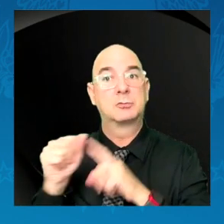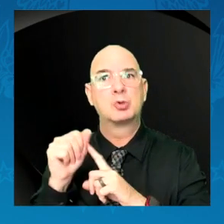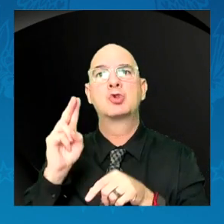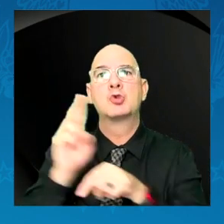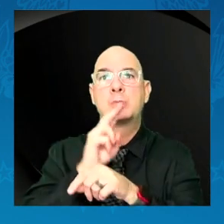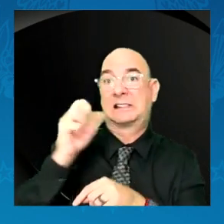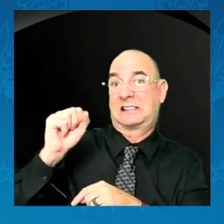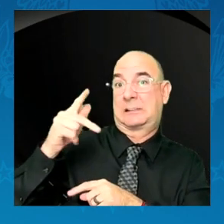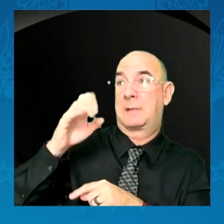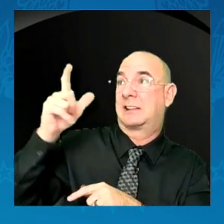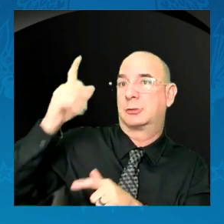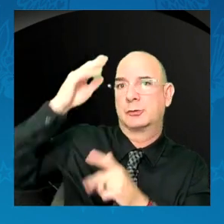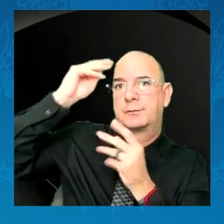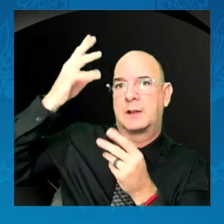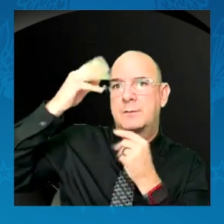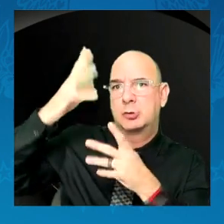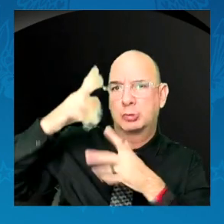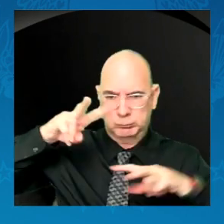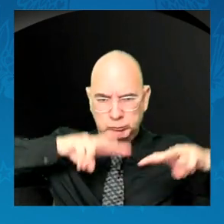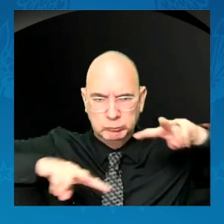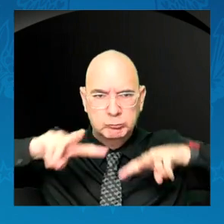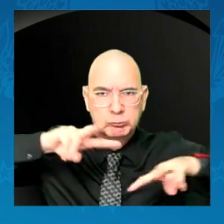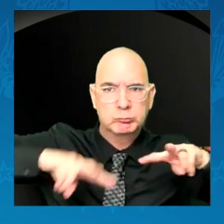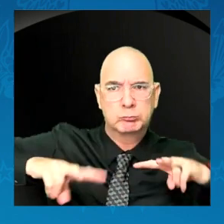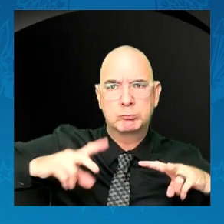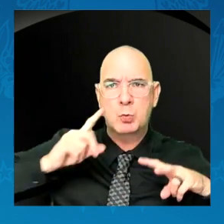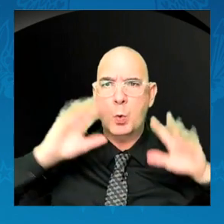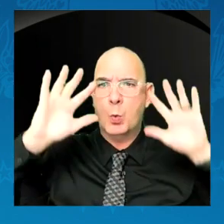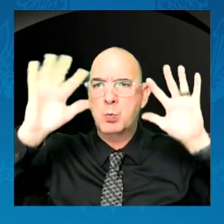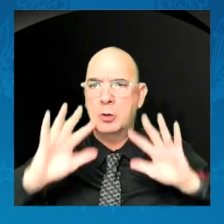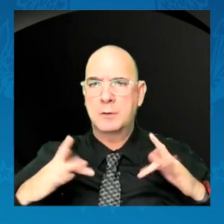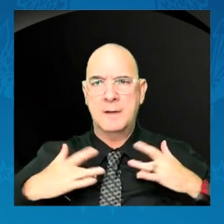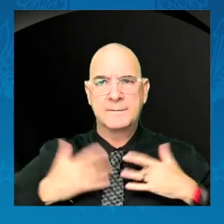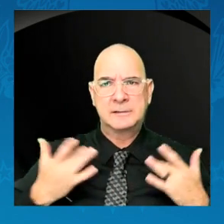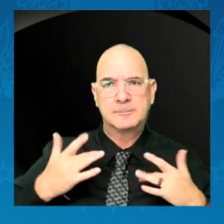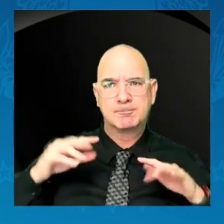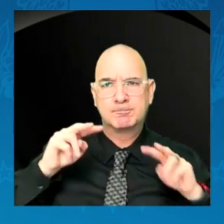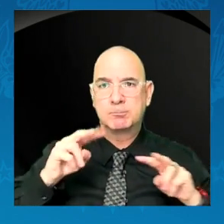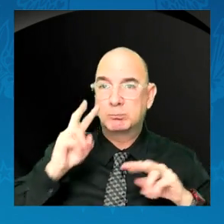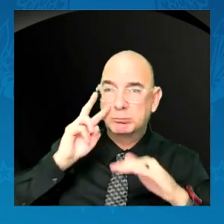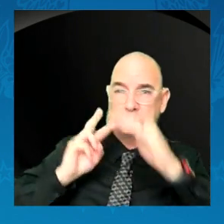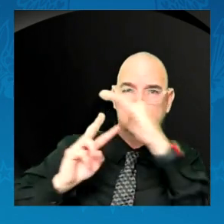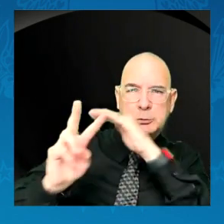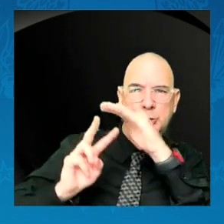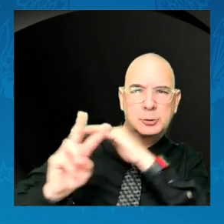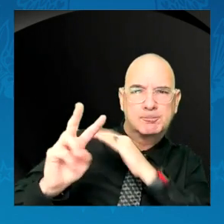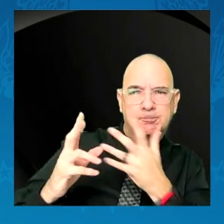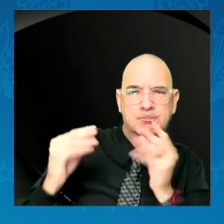and do predictive analysis of severe storms. This allows us to. To prepare the public